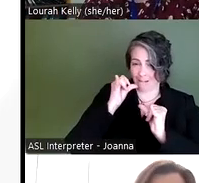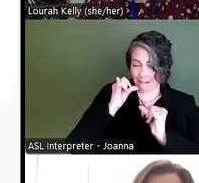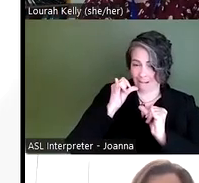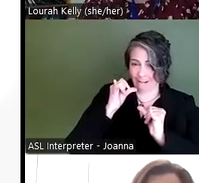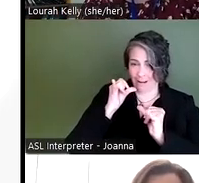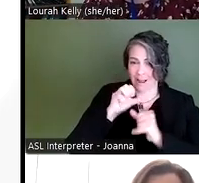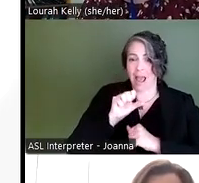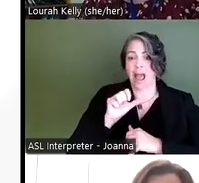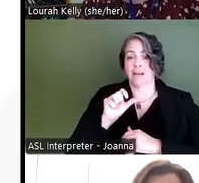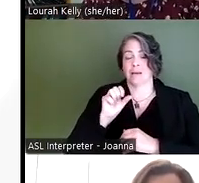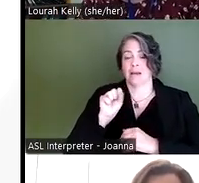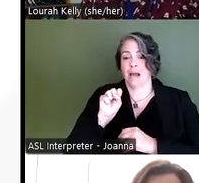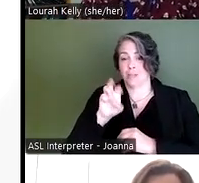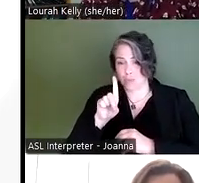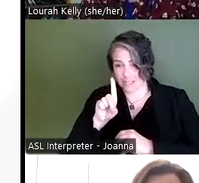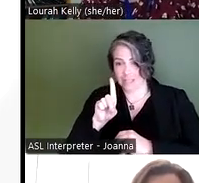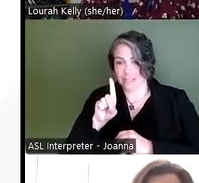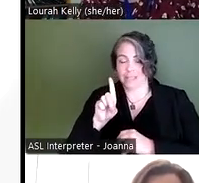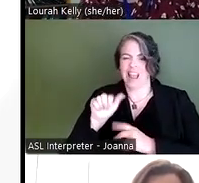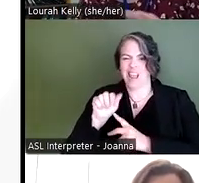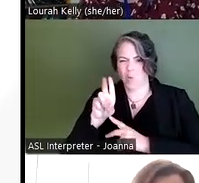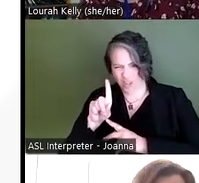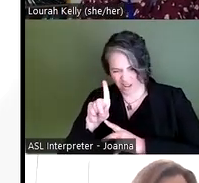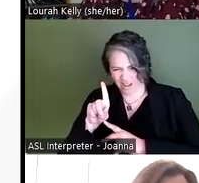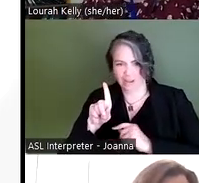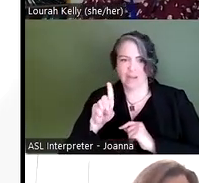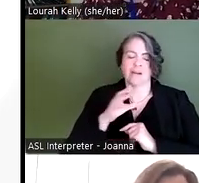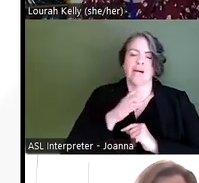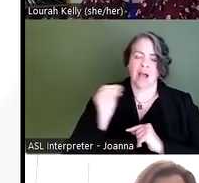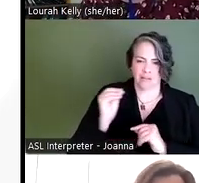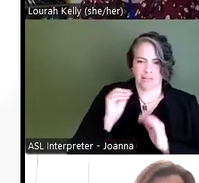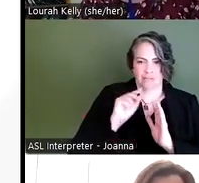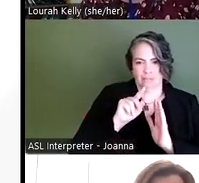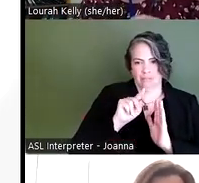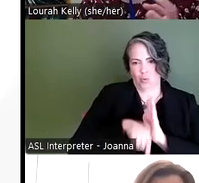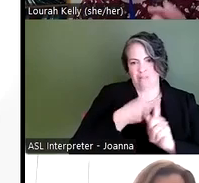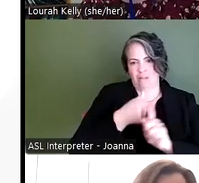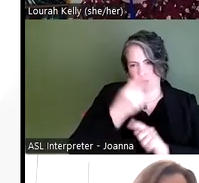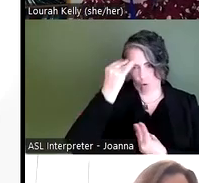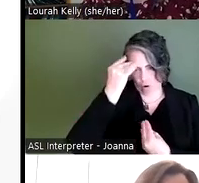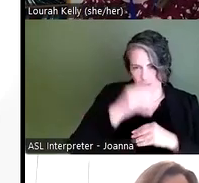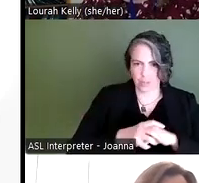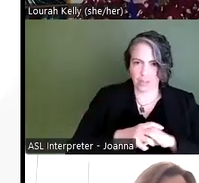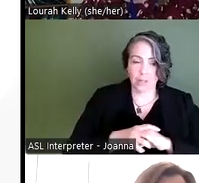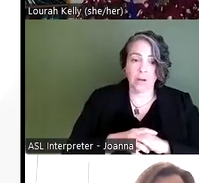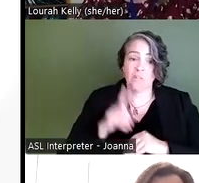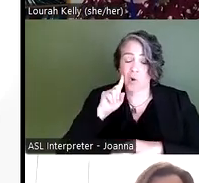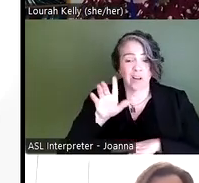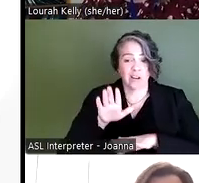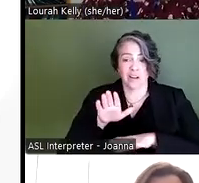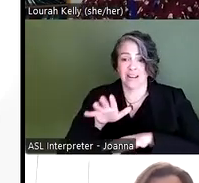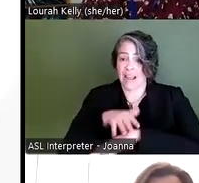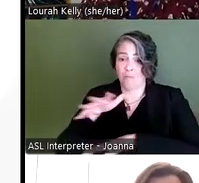thoughts. So these just don't show a protective effect for Native American heterosexual adults.